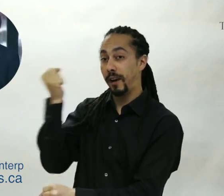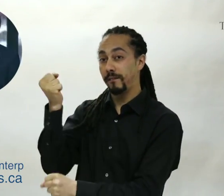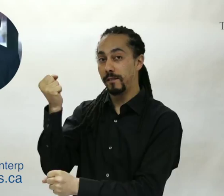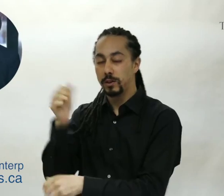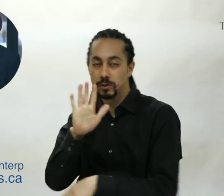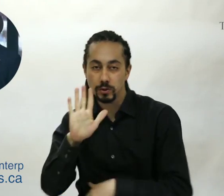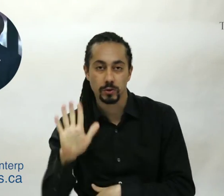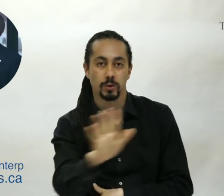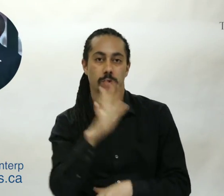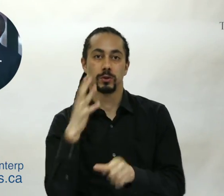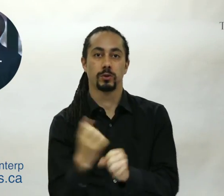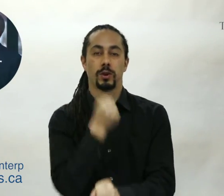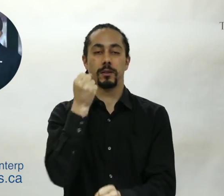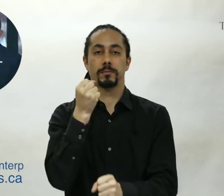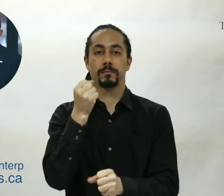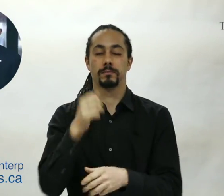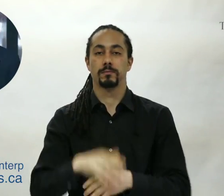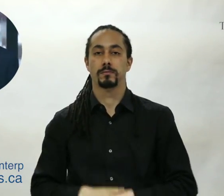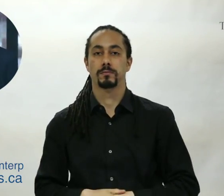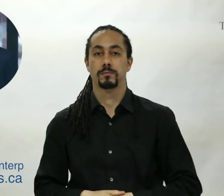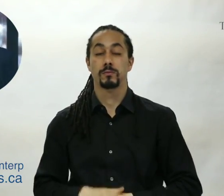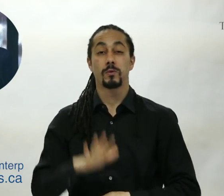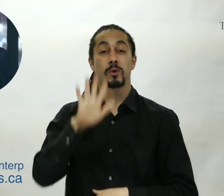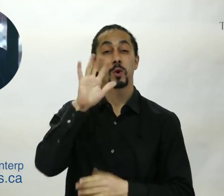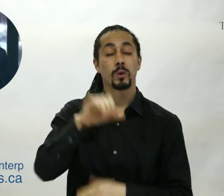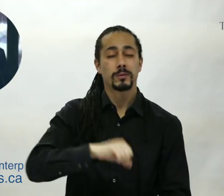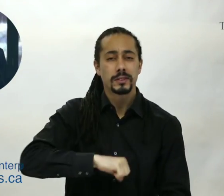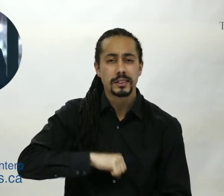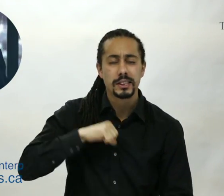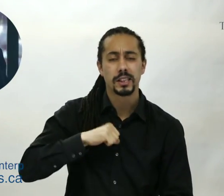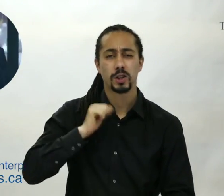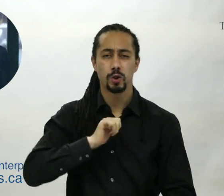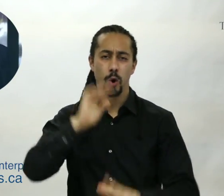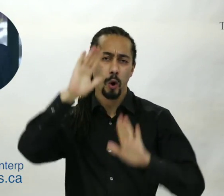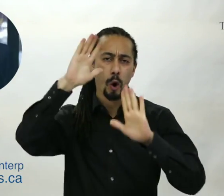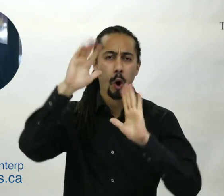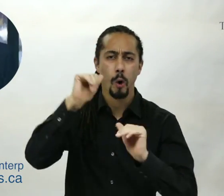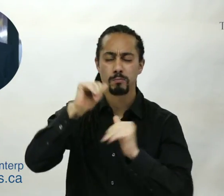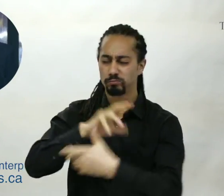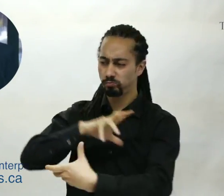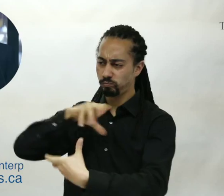Your dignity and your hope found expression in his life.